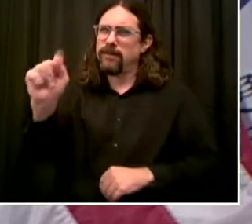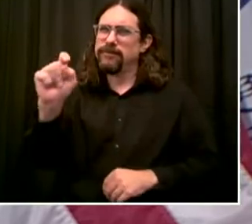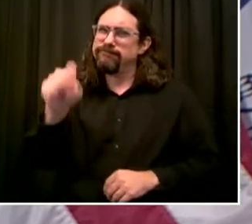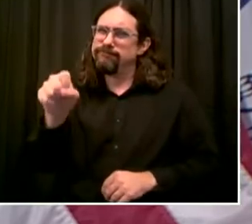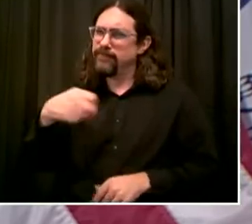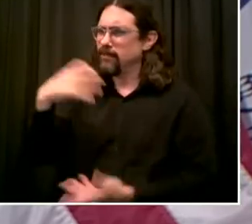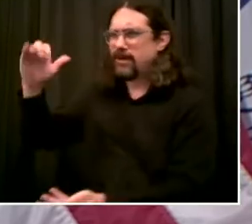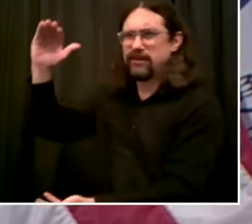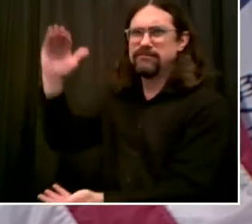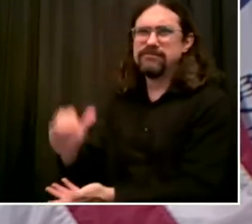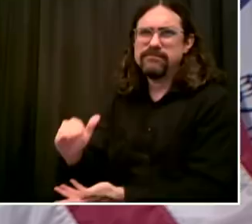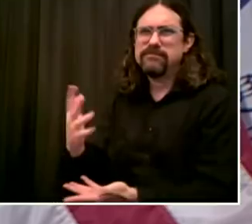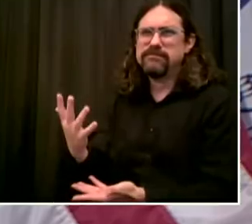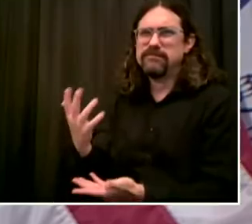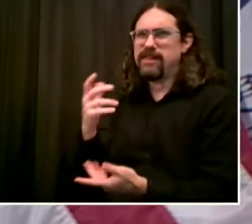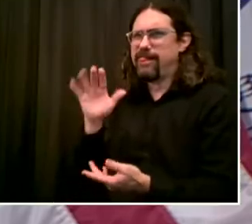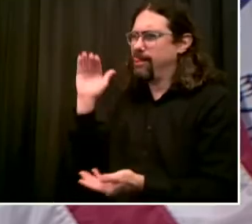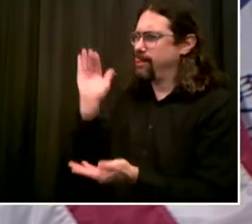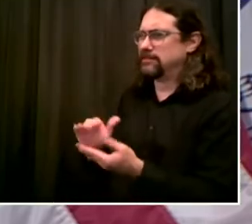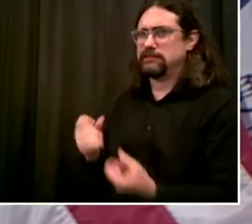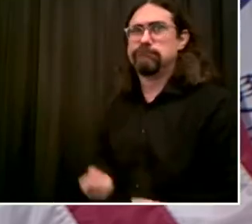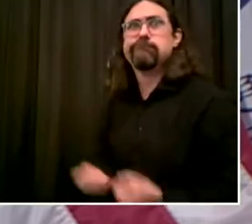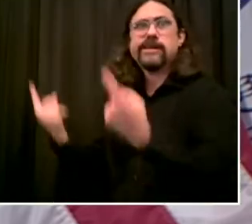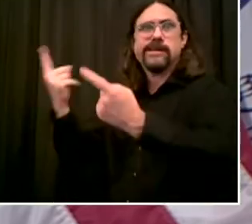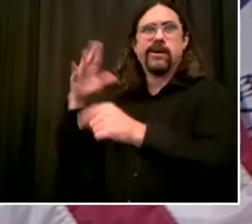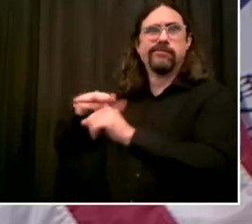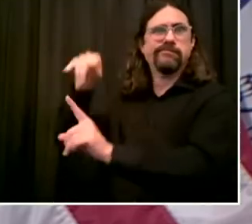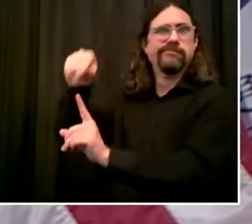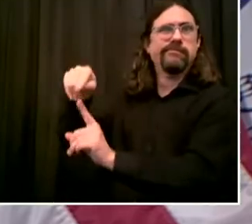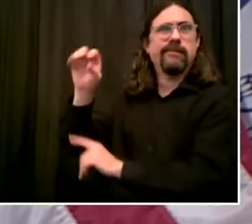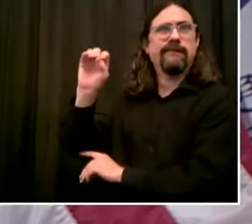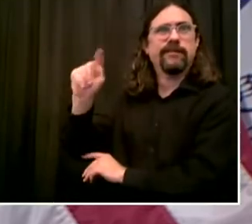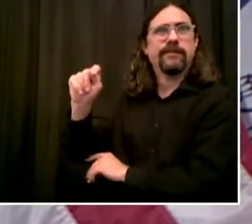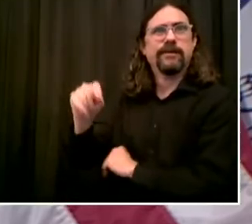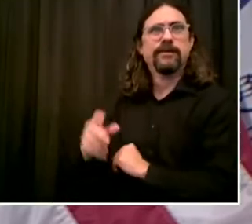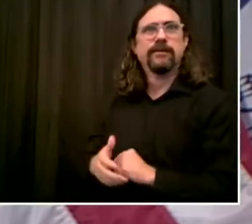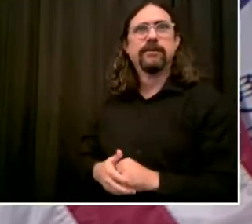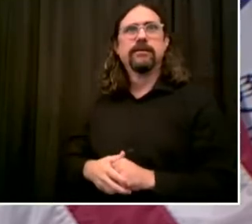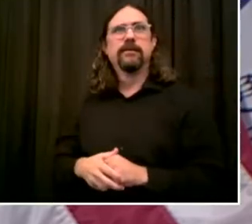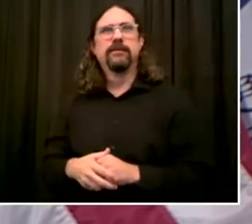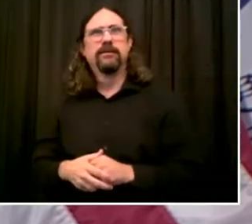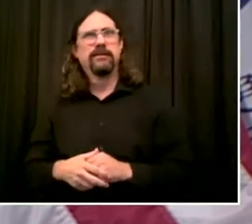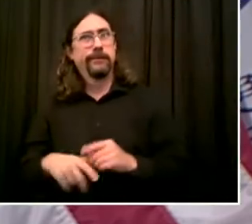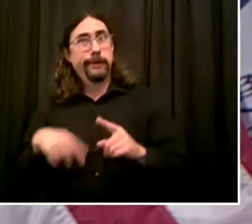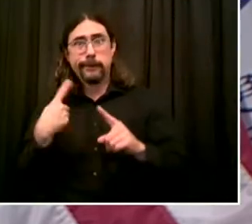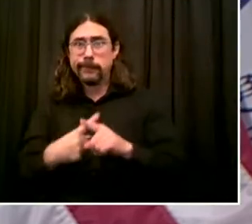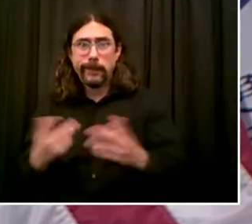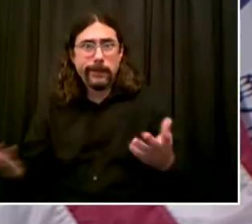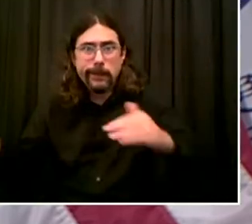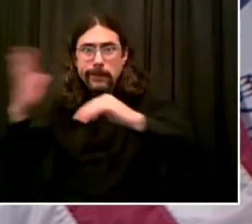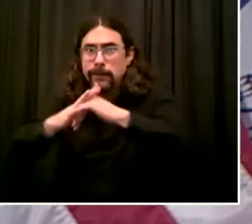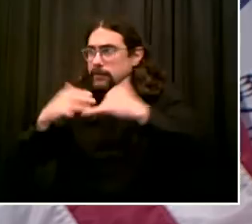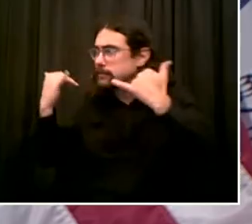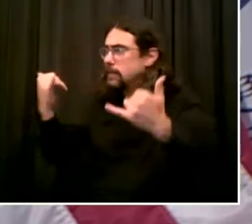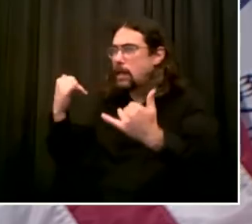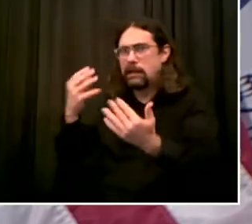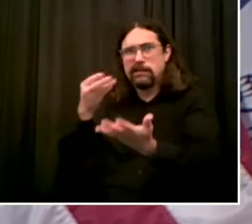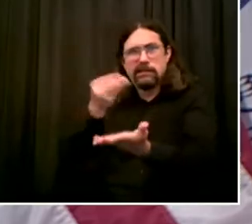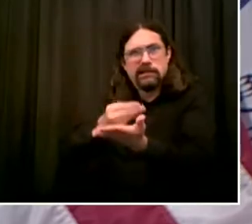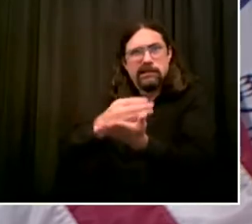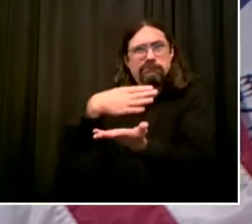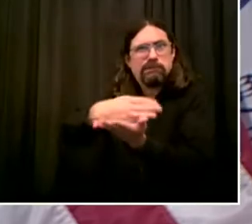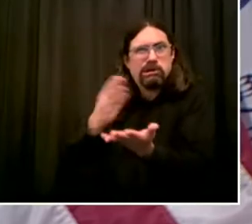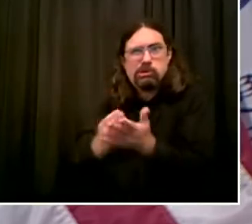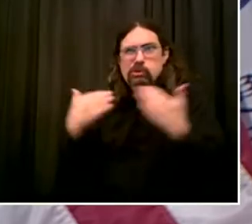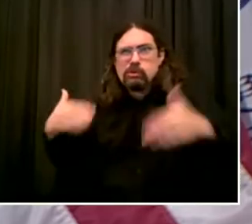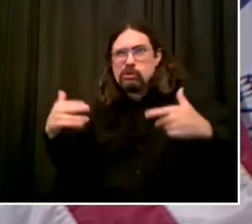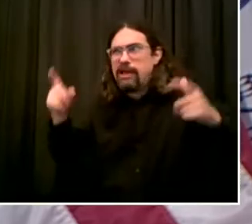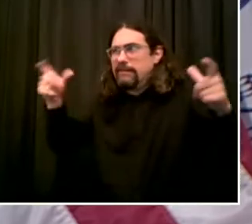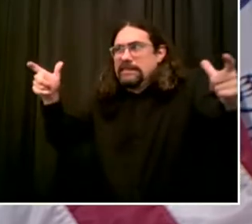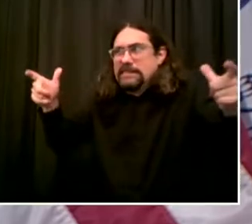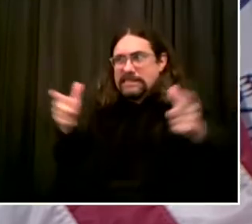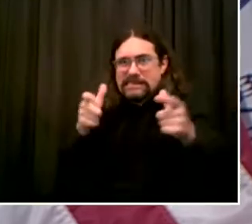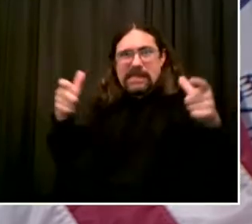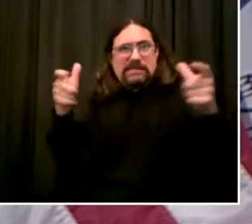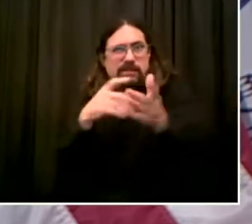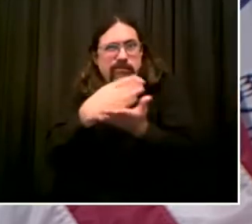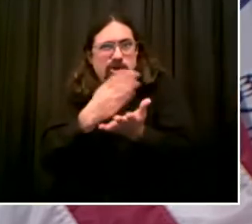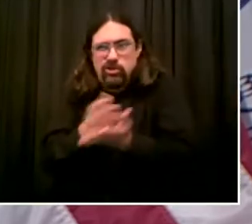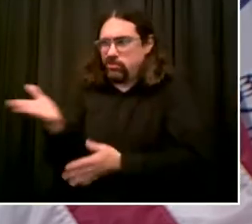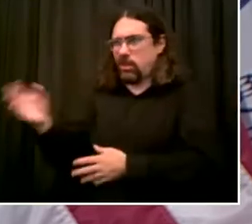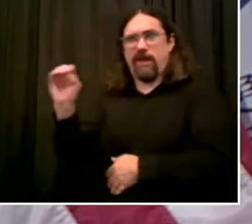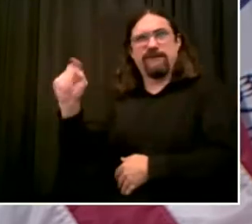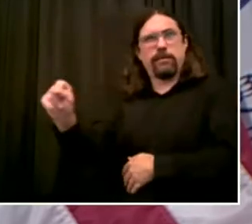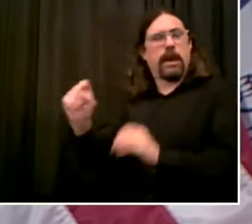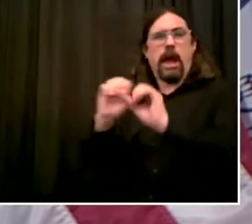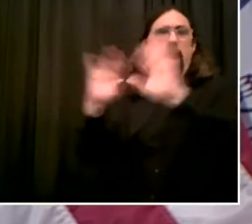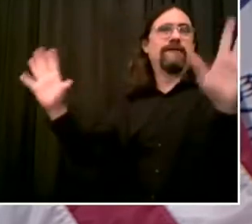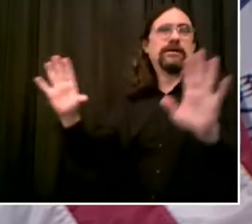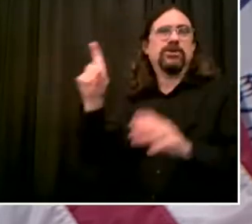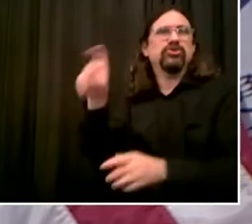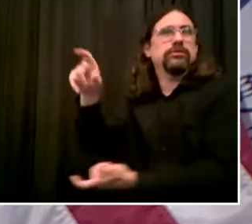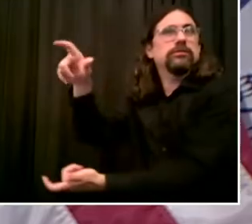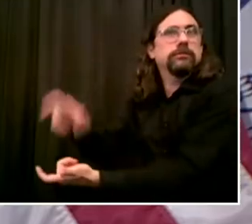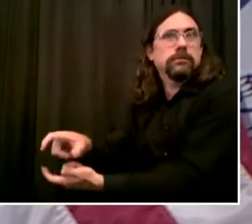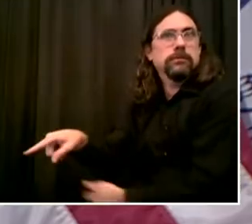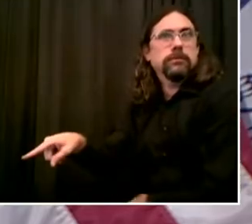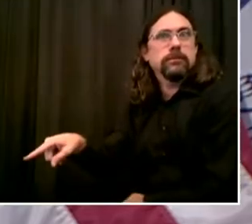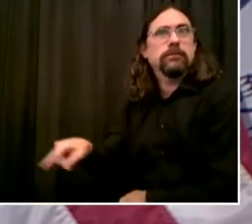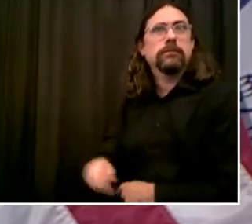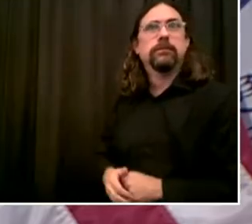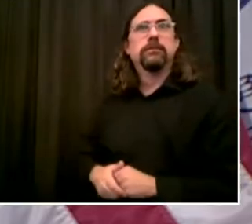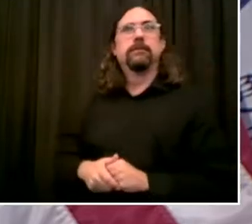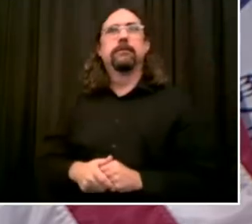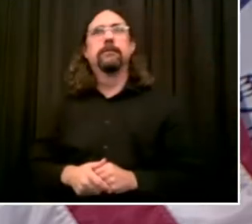BUDGET MEETINGS WERE REPLACD E